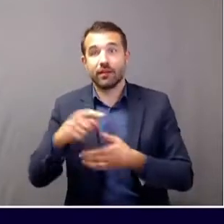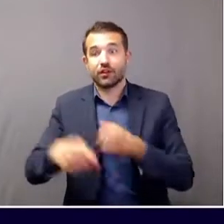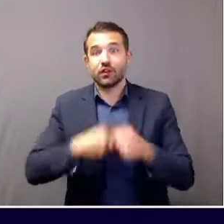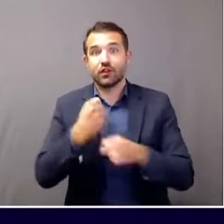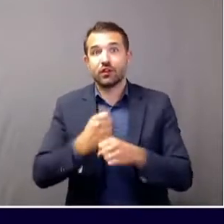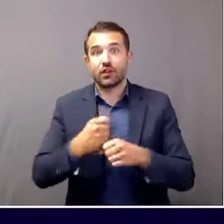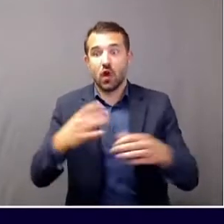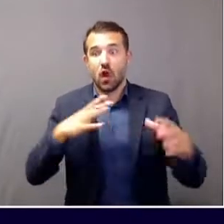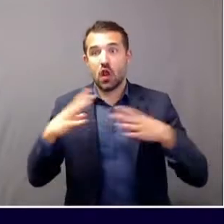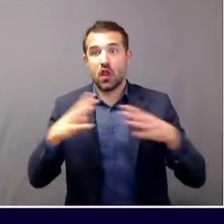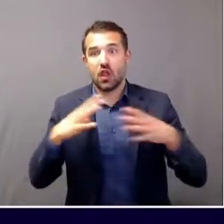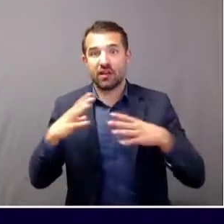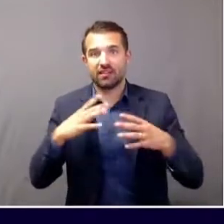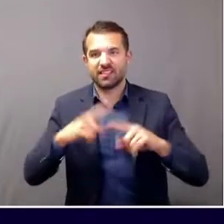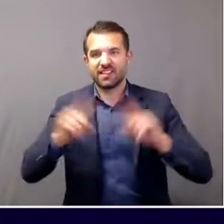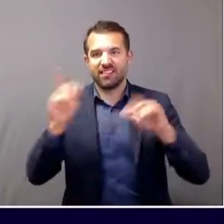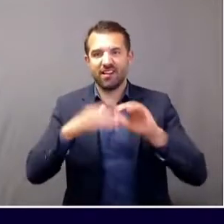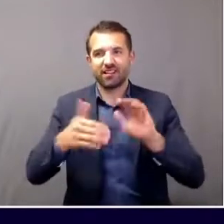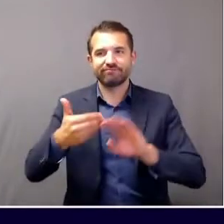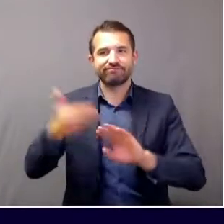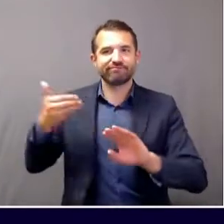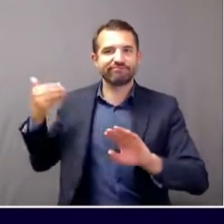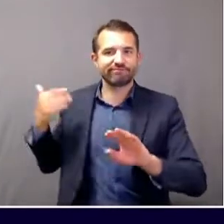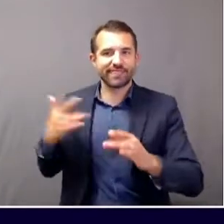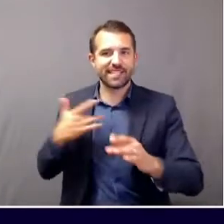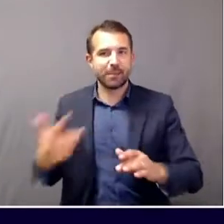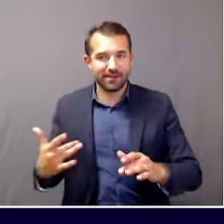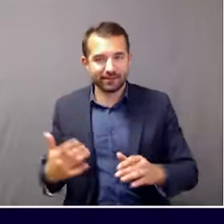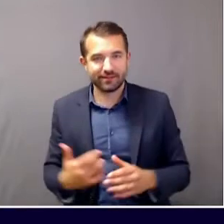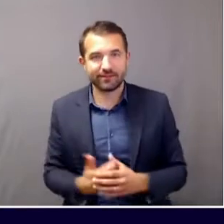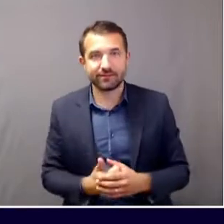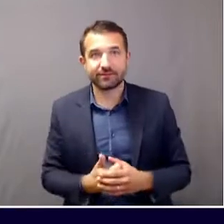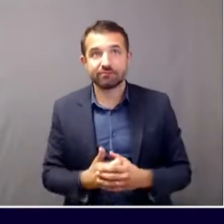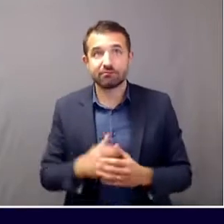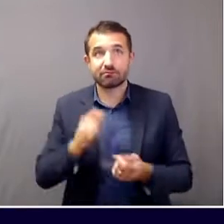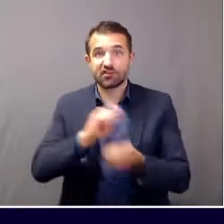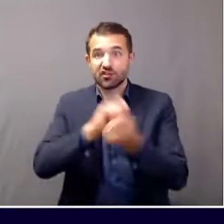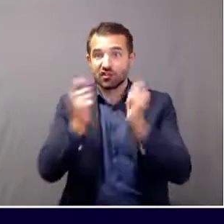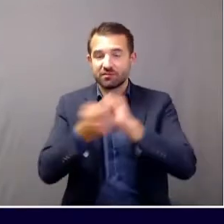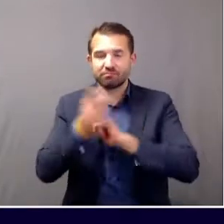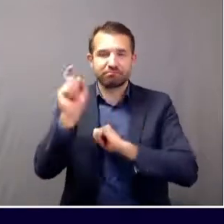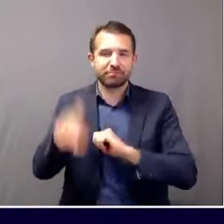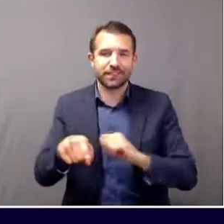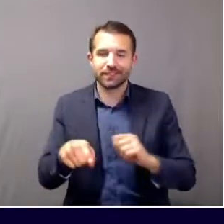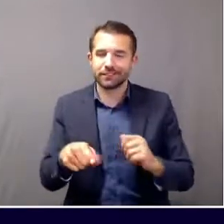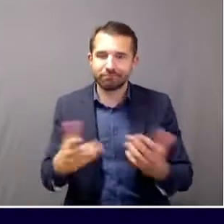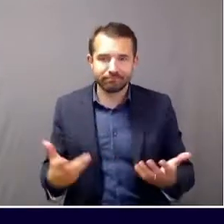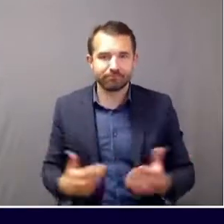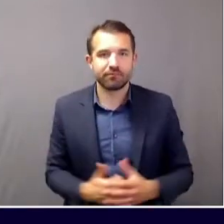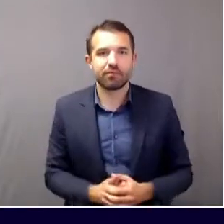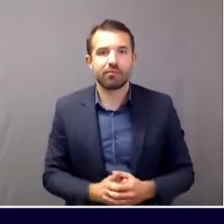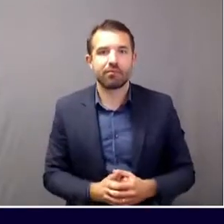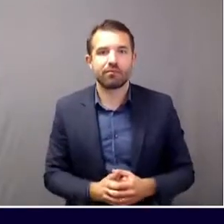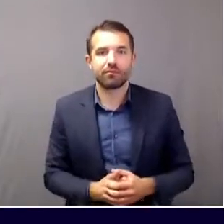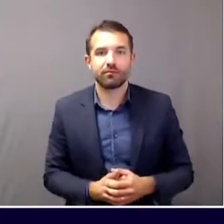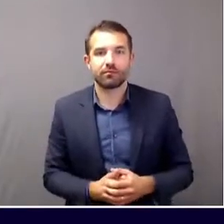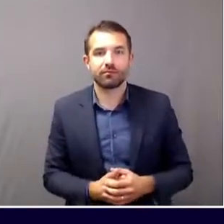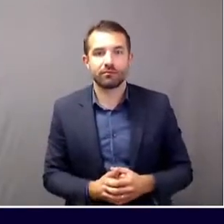prior holiday seasons and changes will be necessary